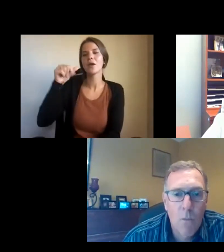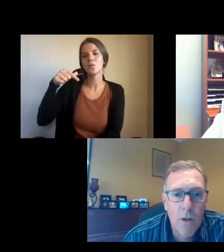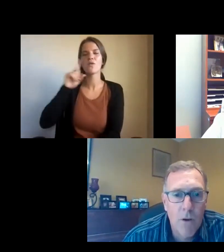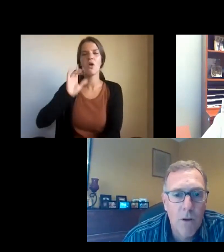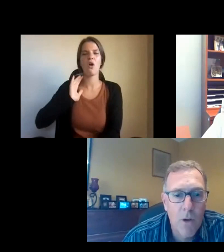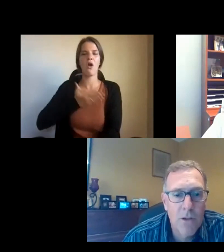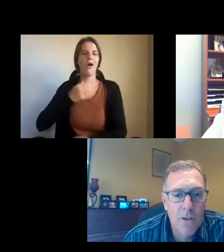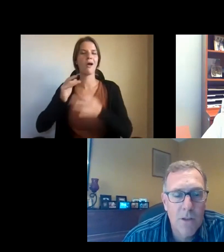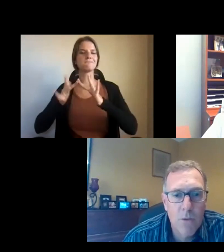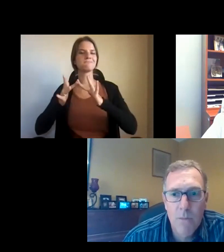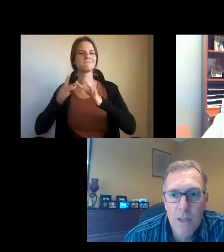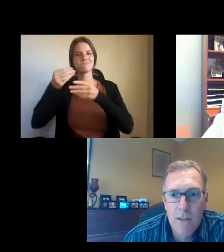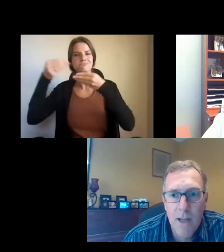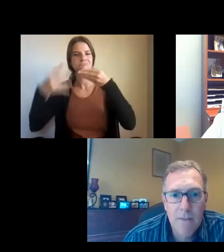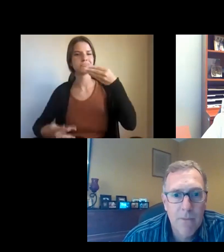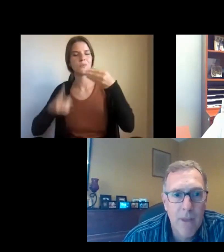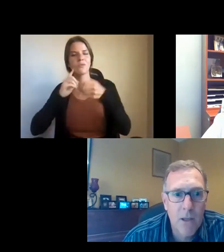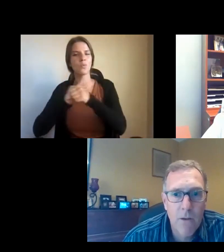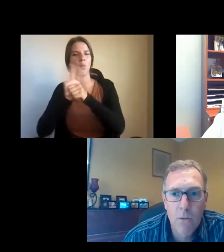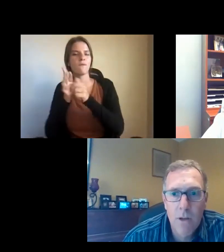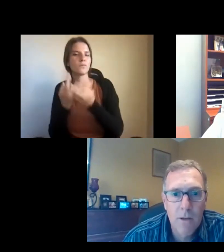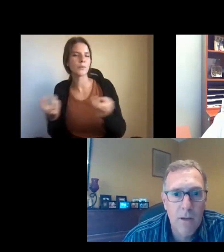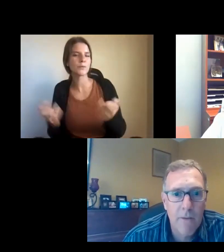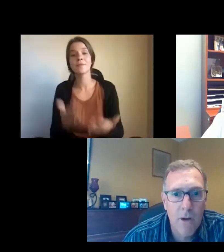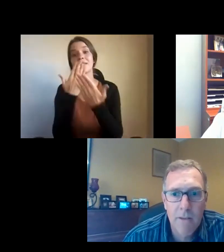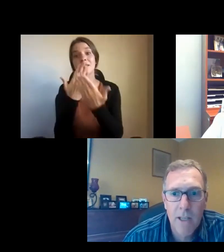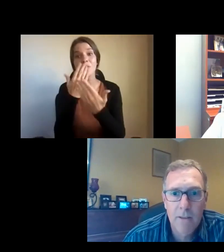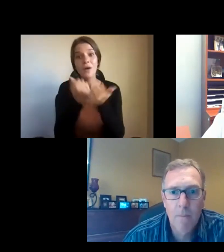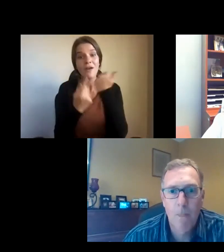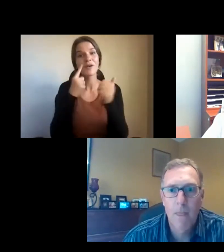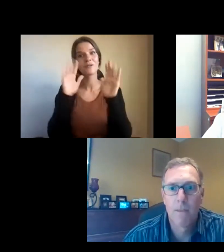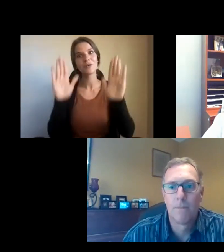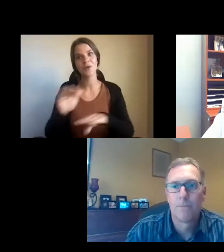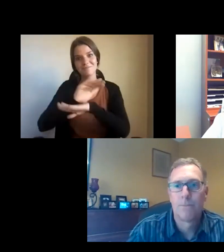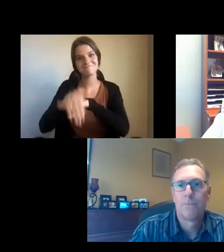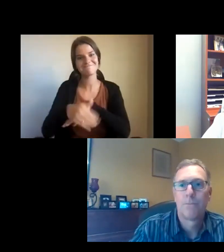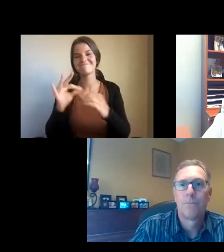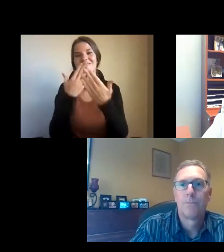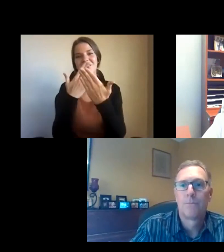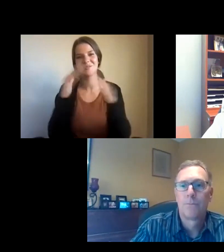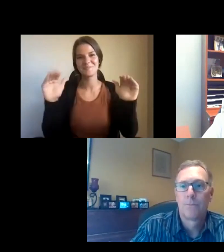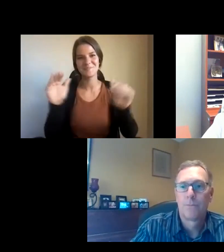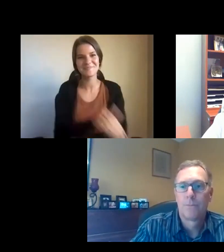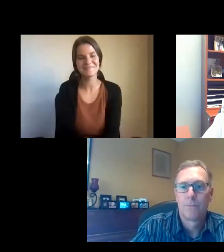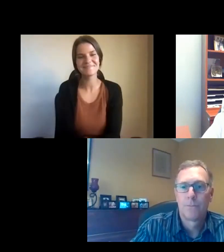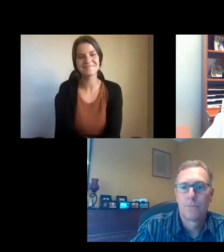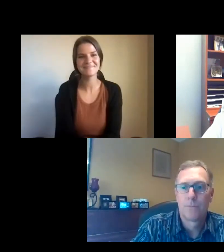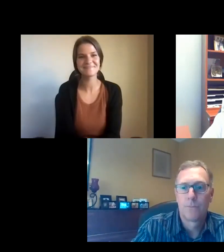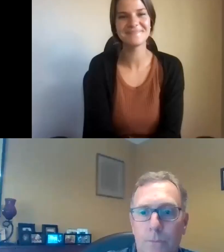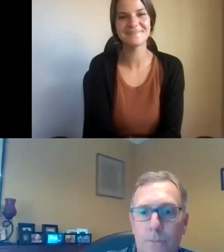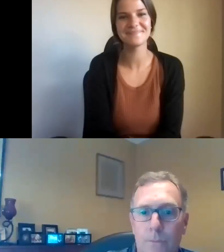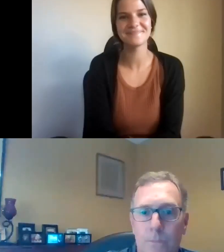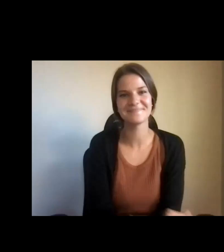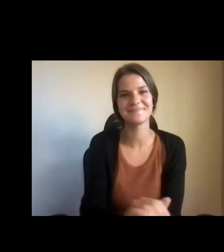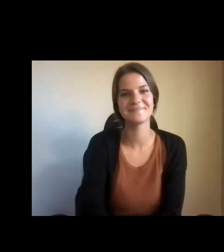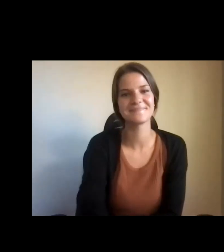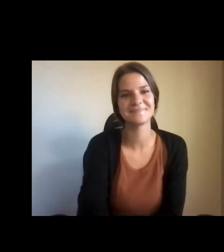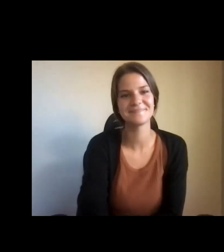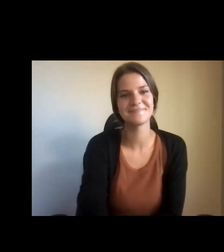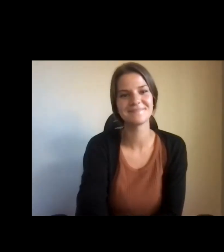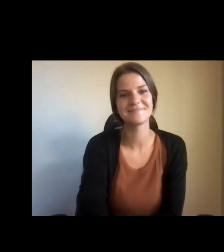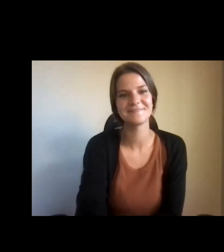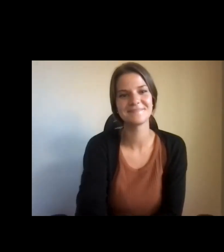With all the questions that were submitted today thank you everyone, have a great day thank you.